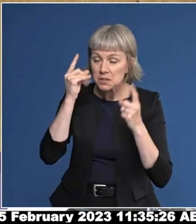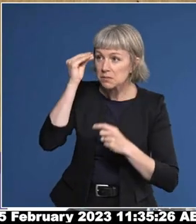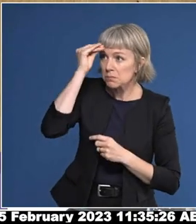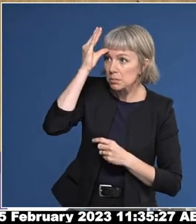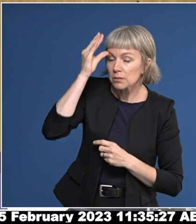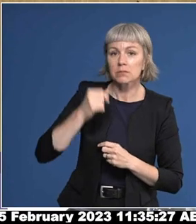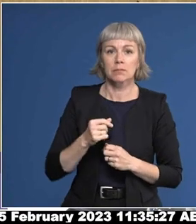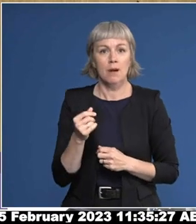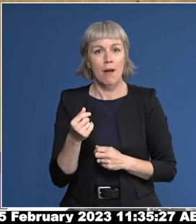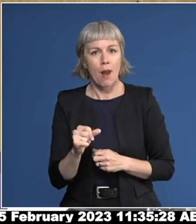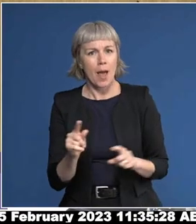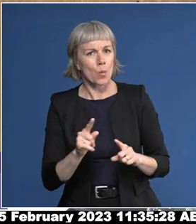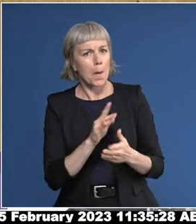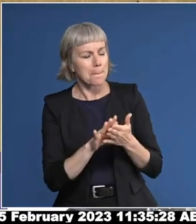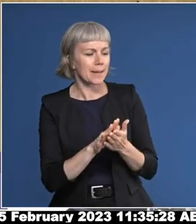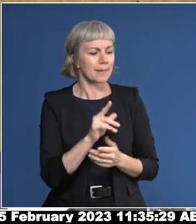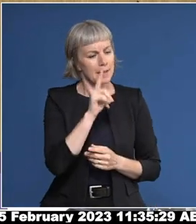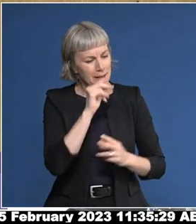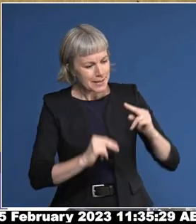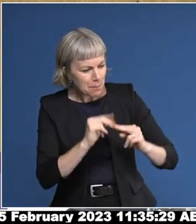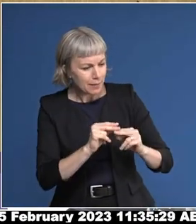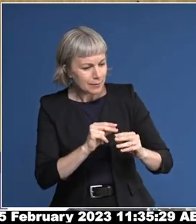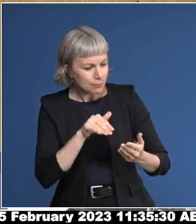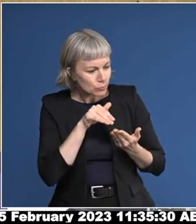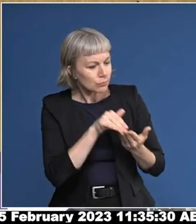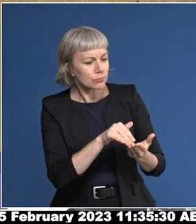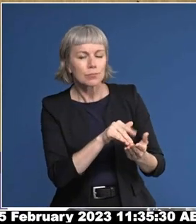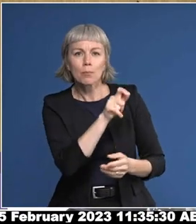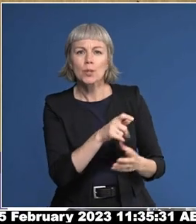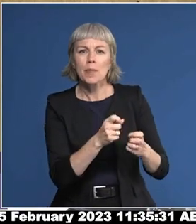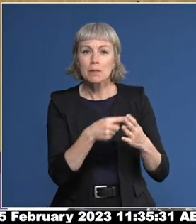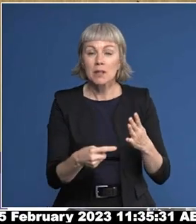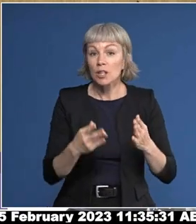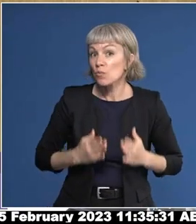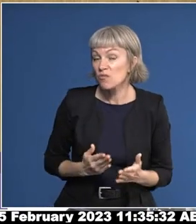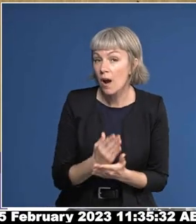disability is; the human rights of a person with disability; the choice and control of a